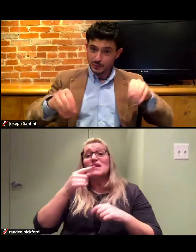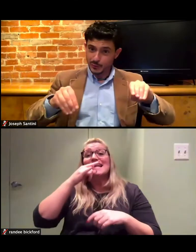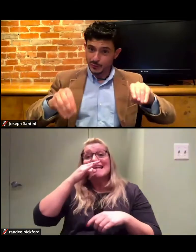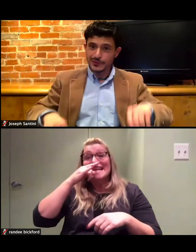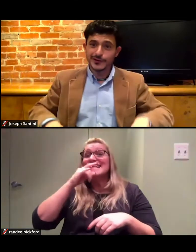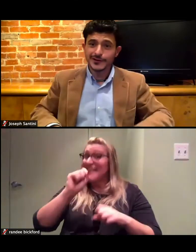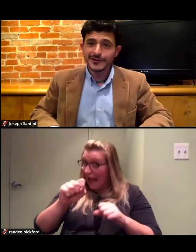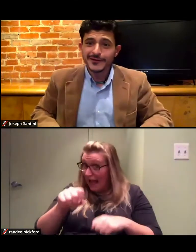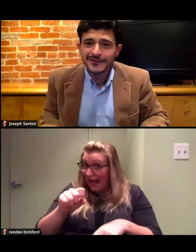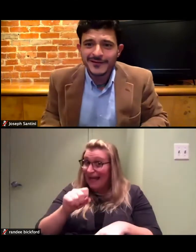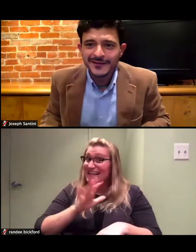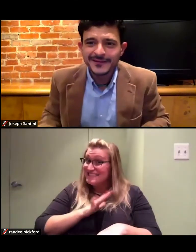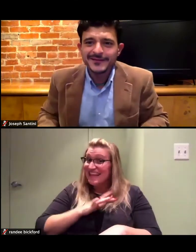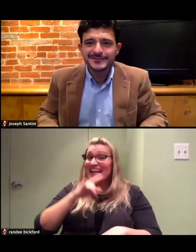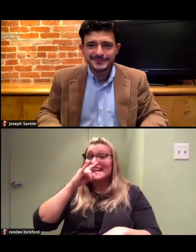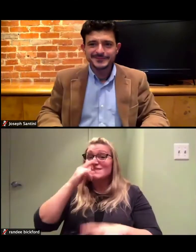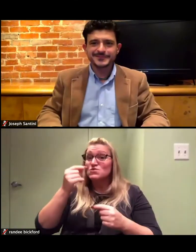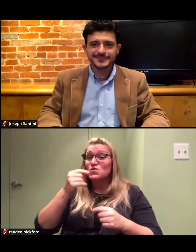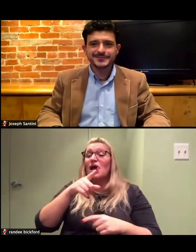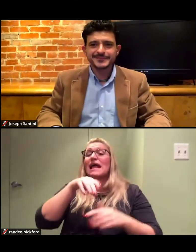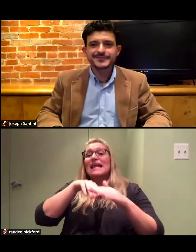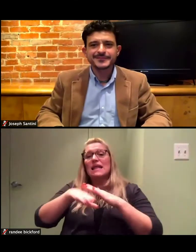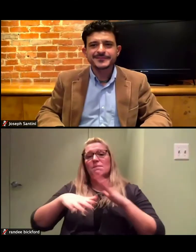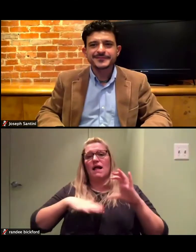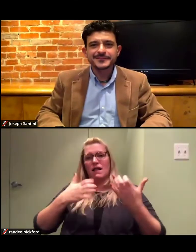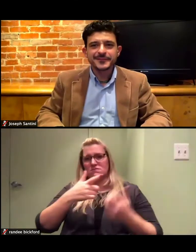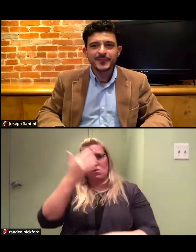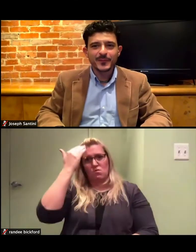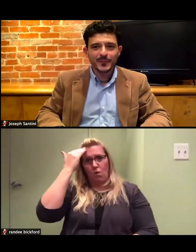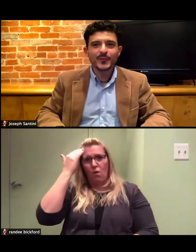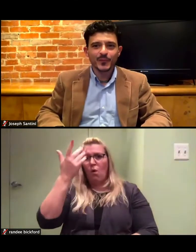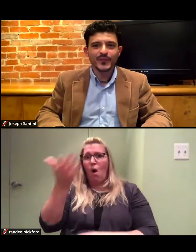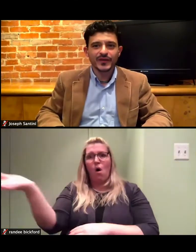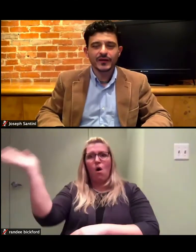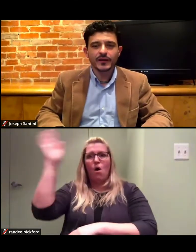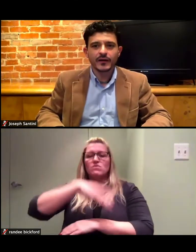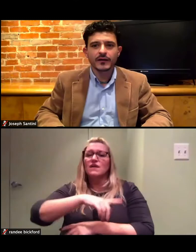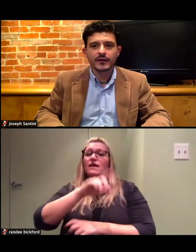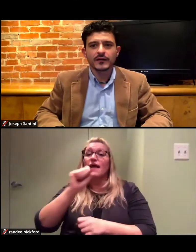when I taught before and the kids would come into my classroom